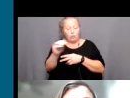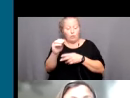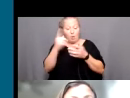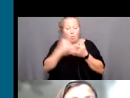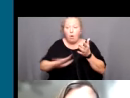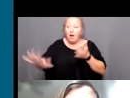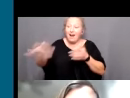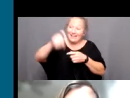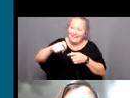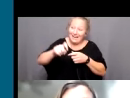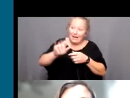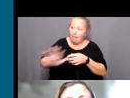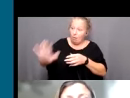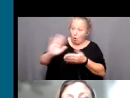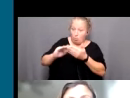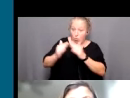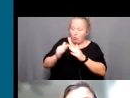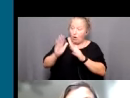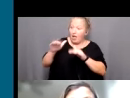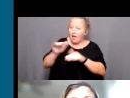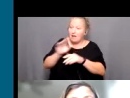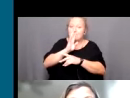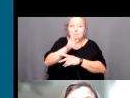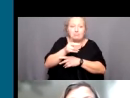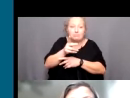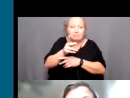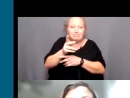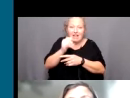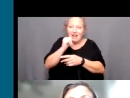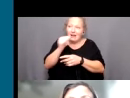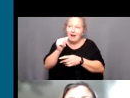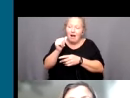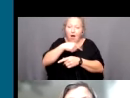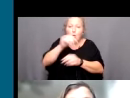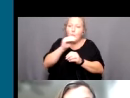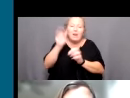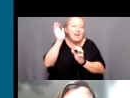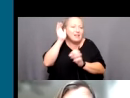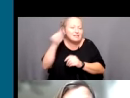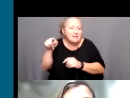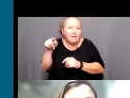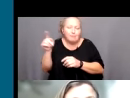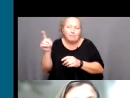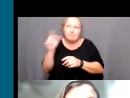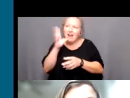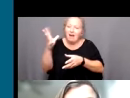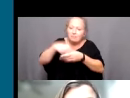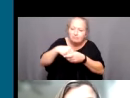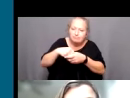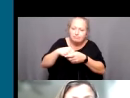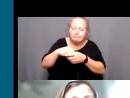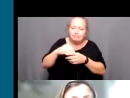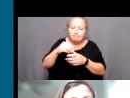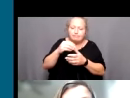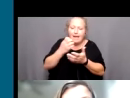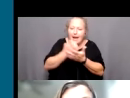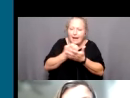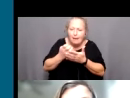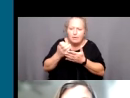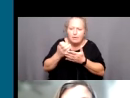heard and not incorporated into a community or a regional economic